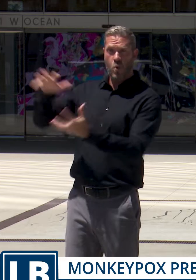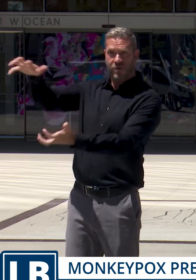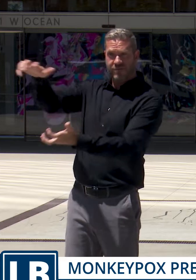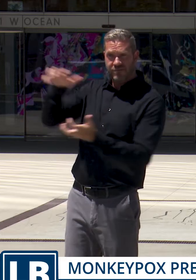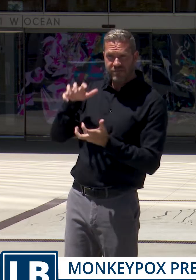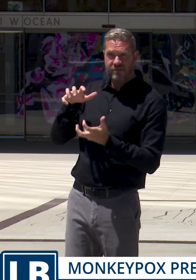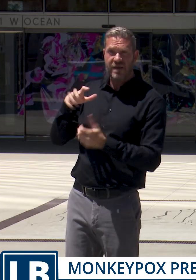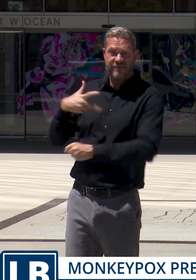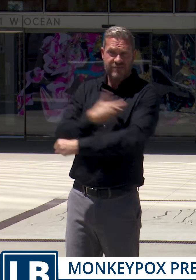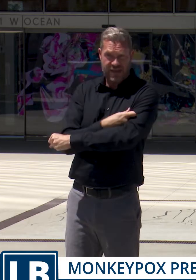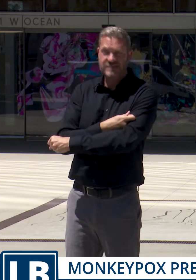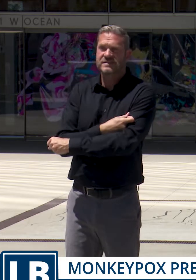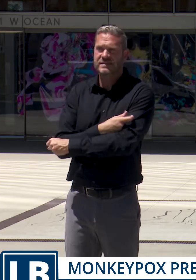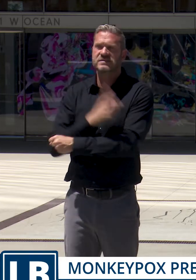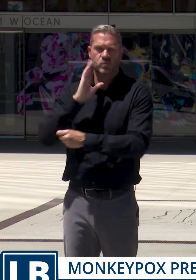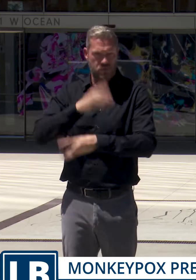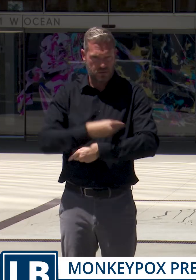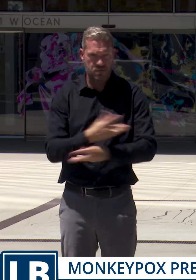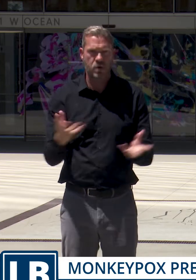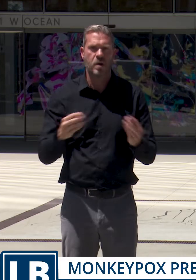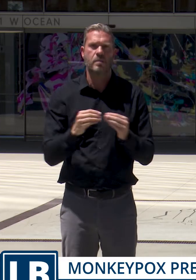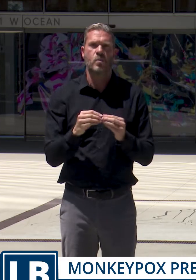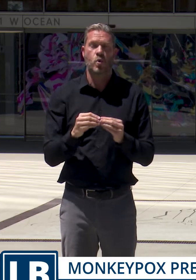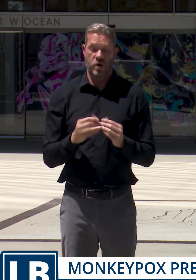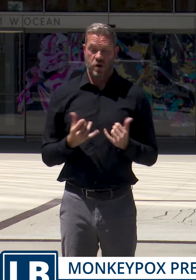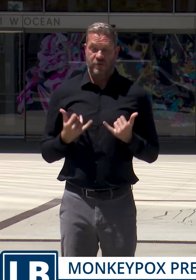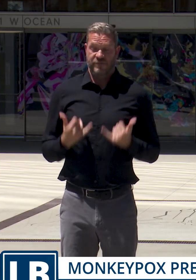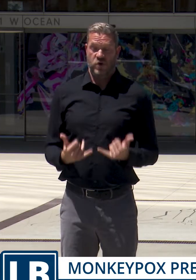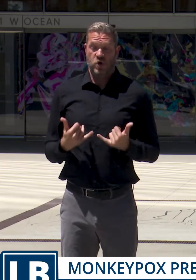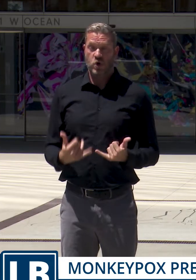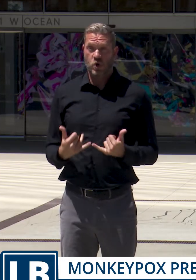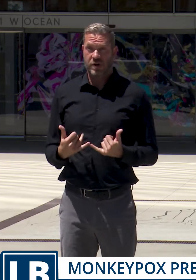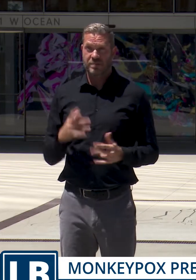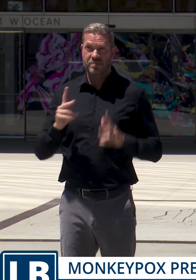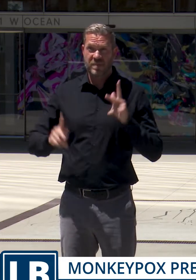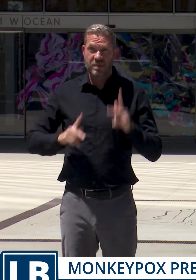to those who are currently most impacted we urge you to take extra precautions to reduce the risk